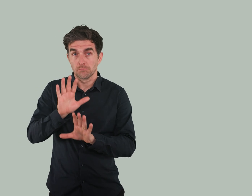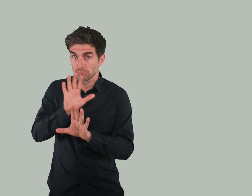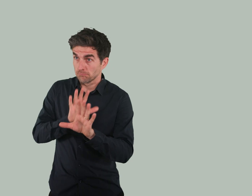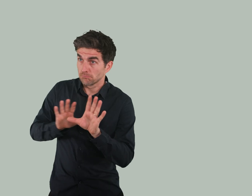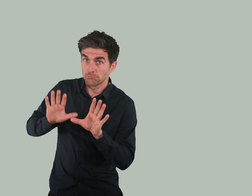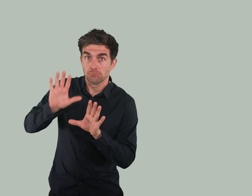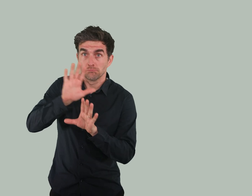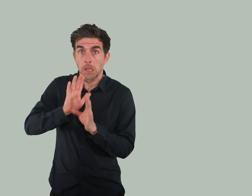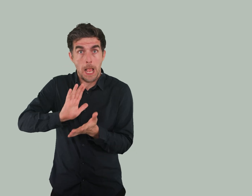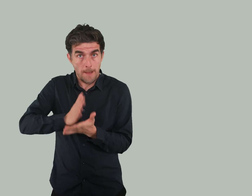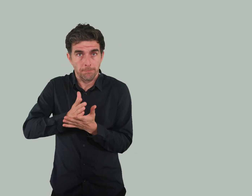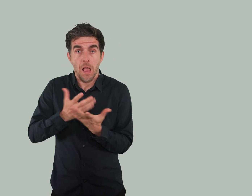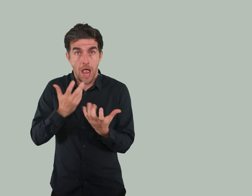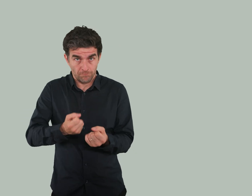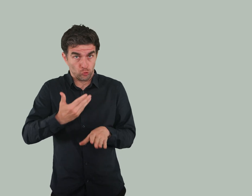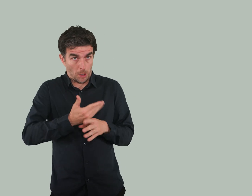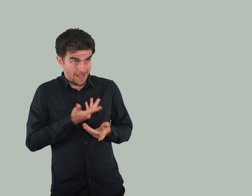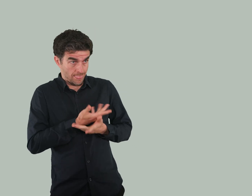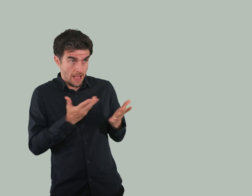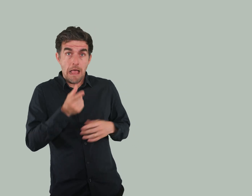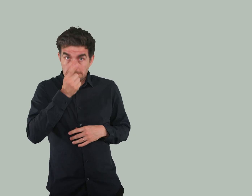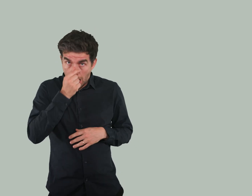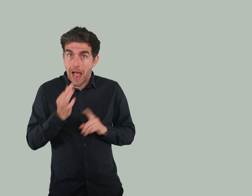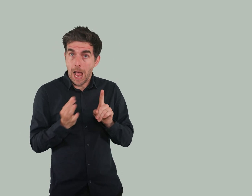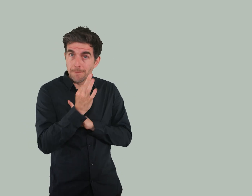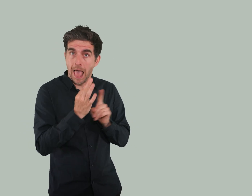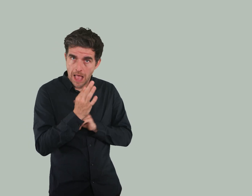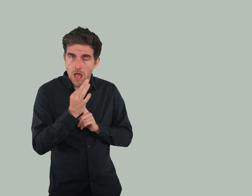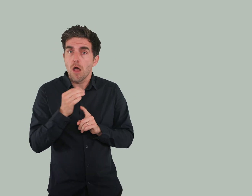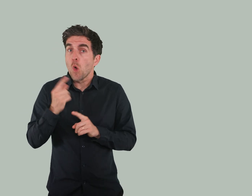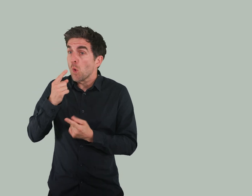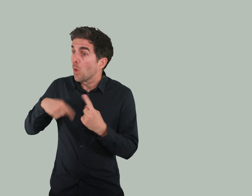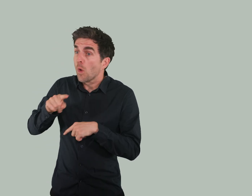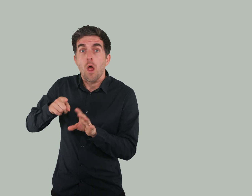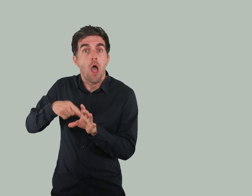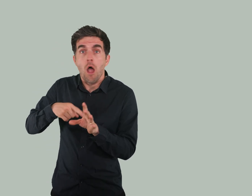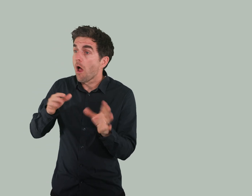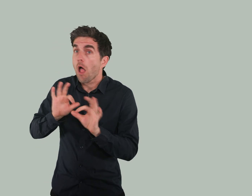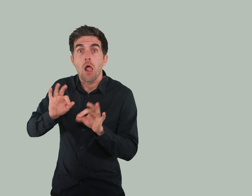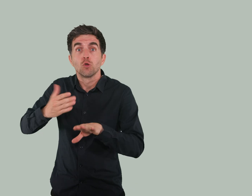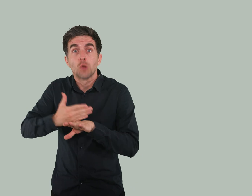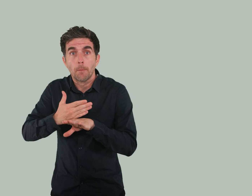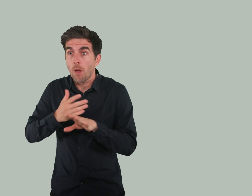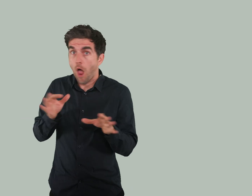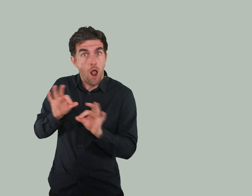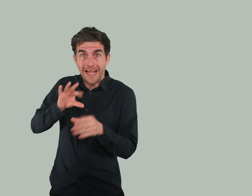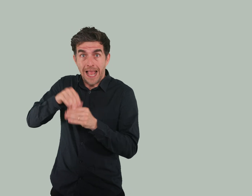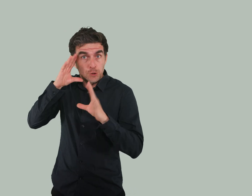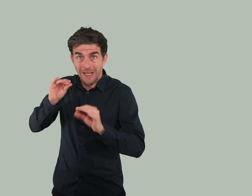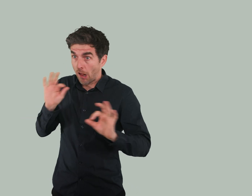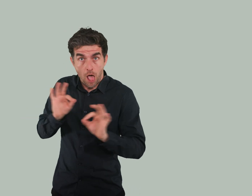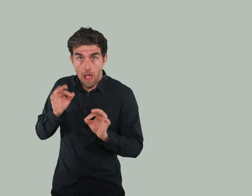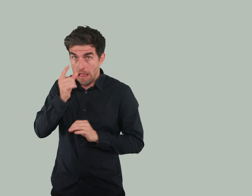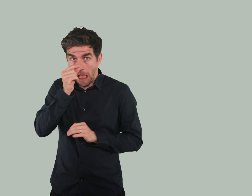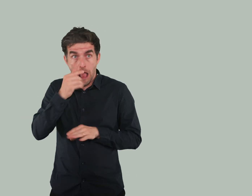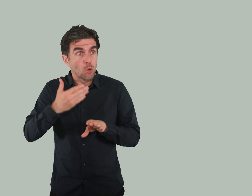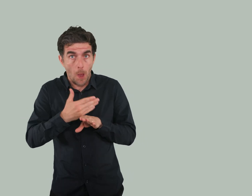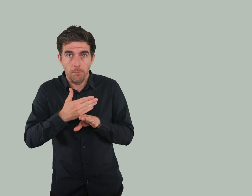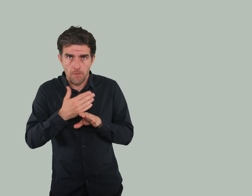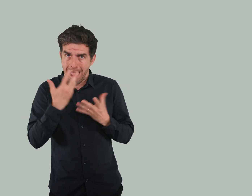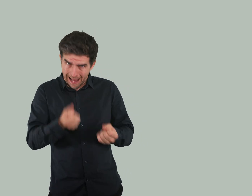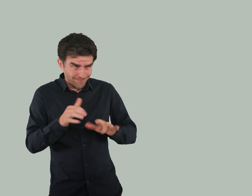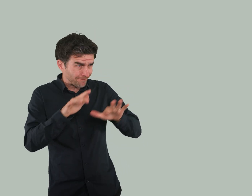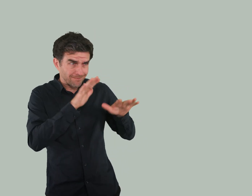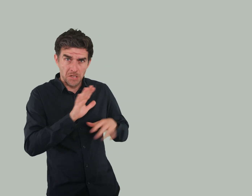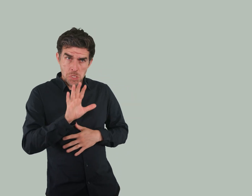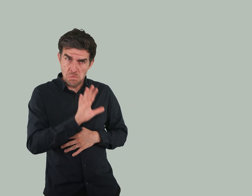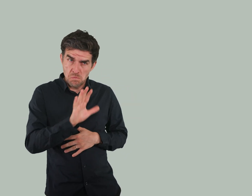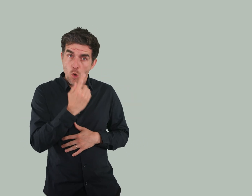Nationally, there are roughly 1.5 vacancies for every unemployed young person